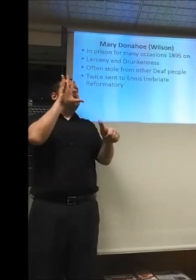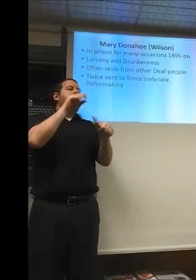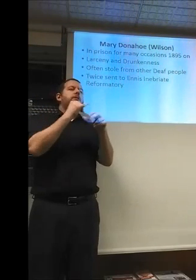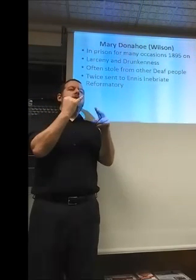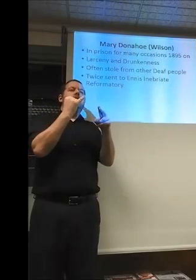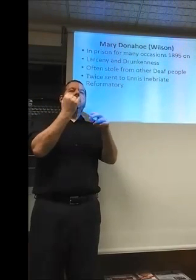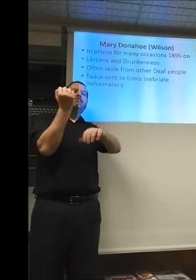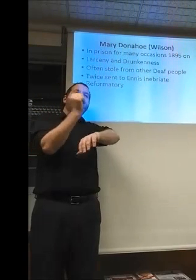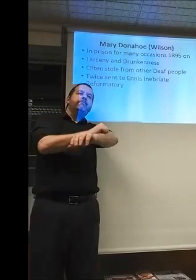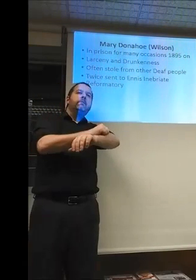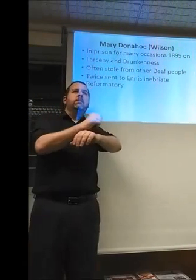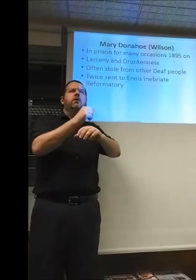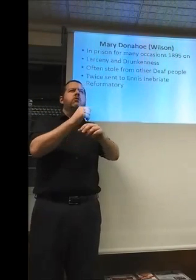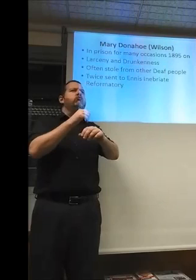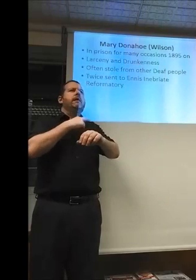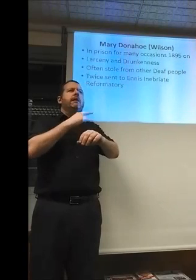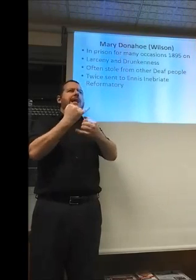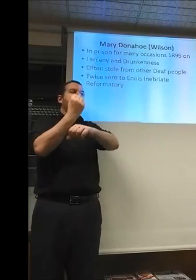level of court.